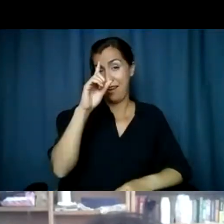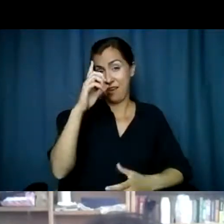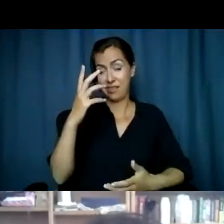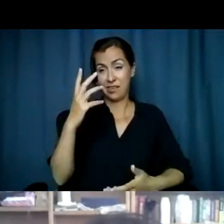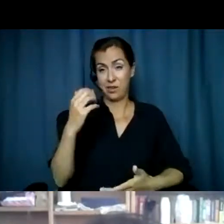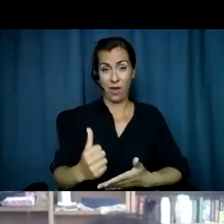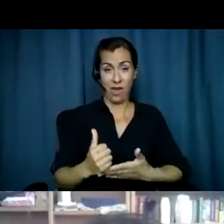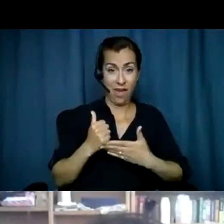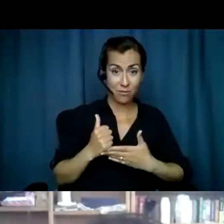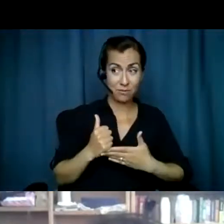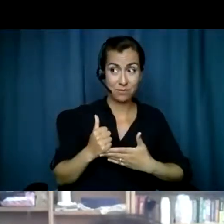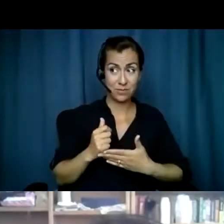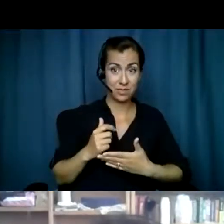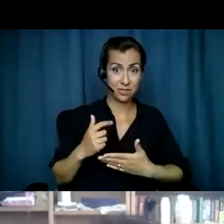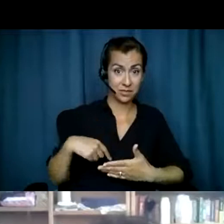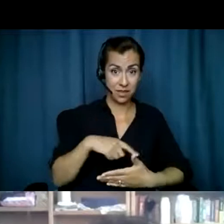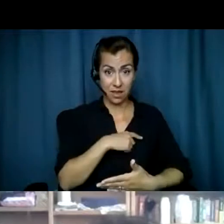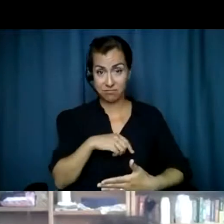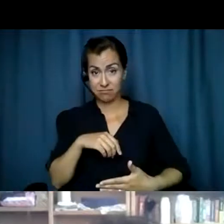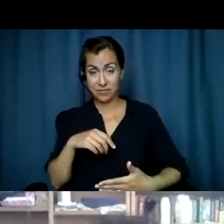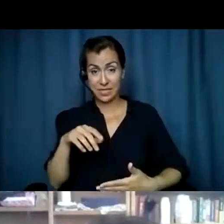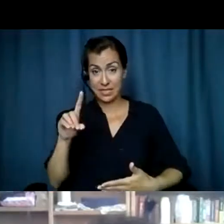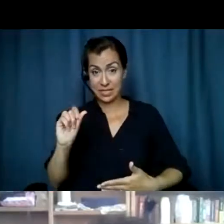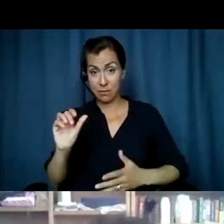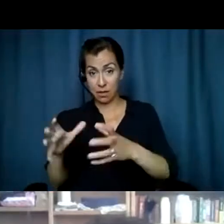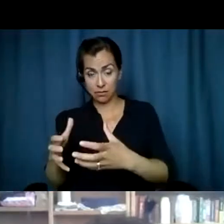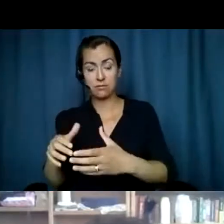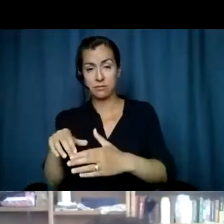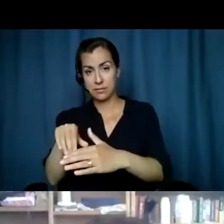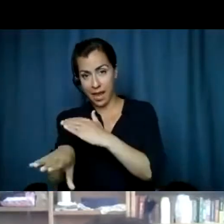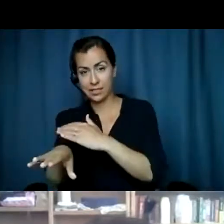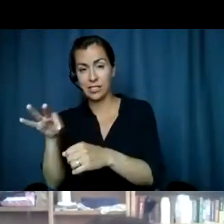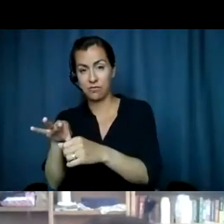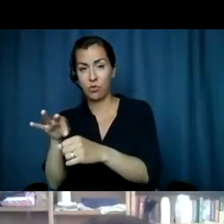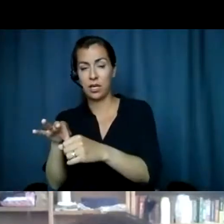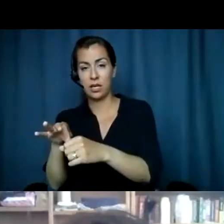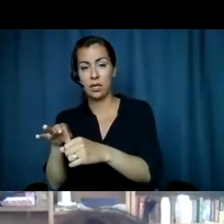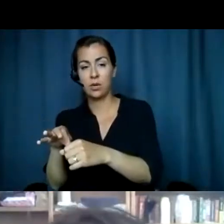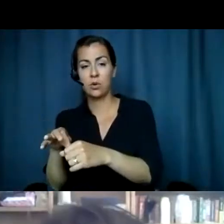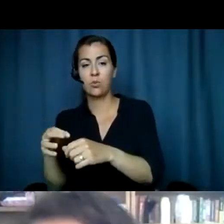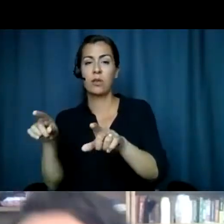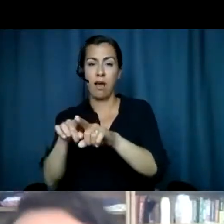What about you Tom, do you have any opinions or